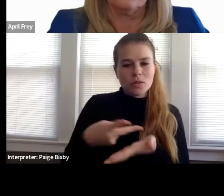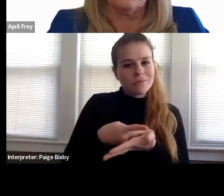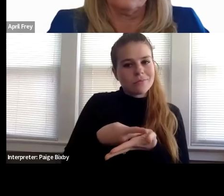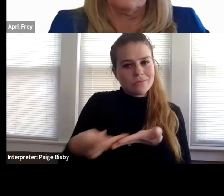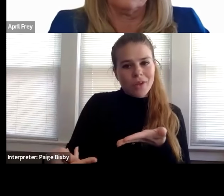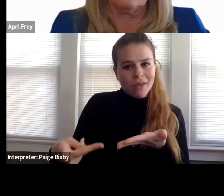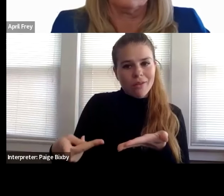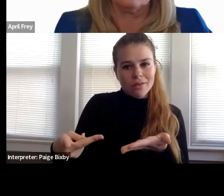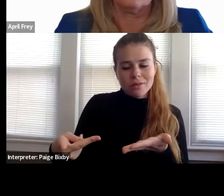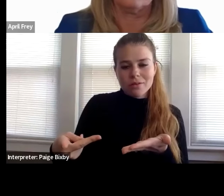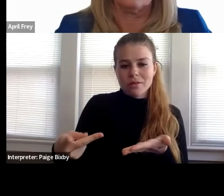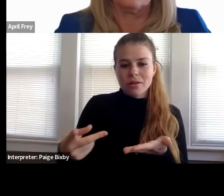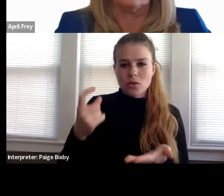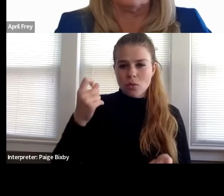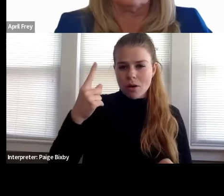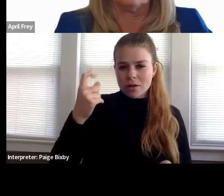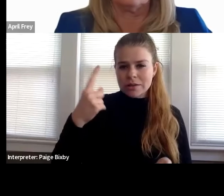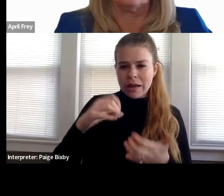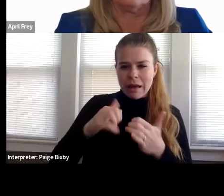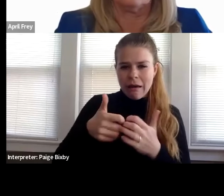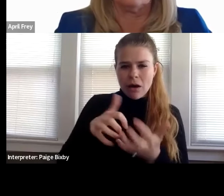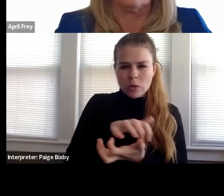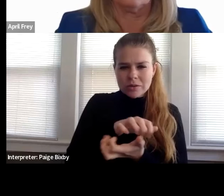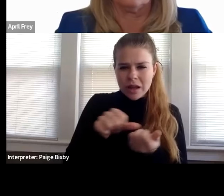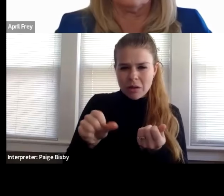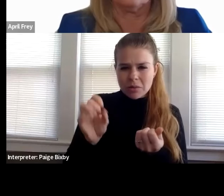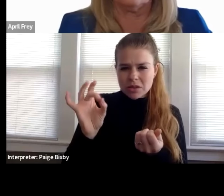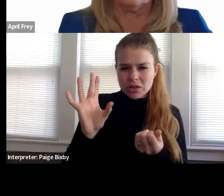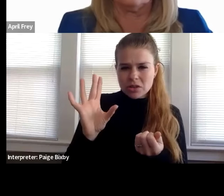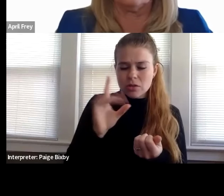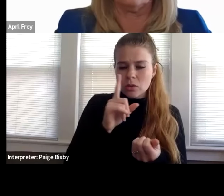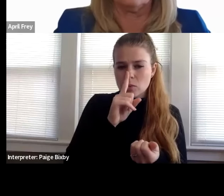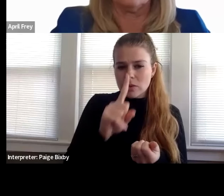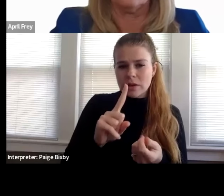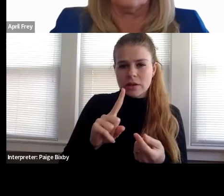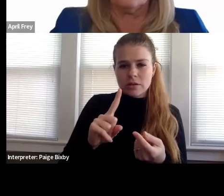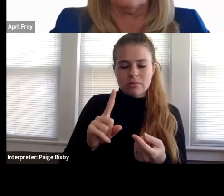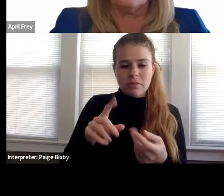how damaging it is to, the opportunity to build a relationship